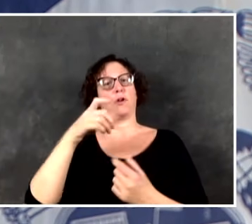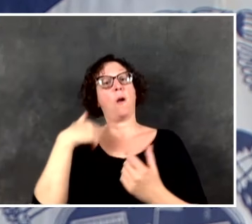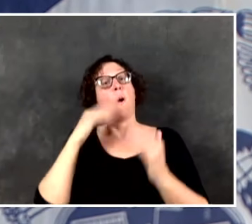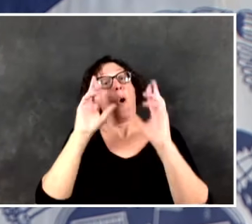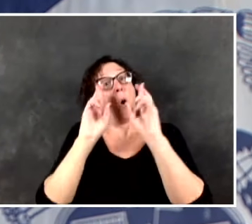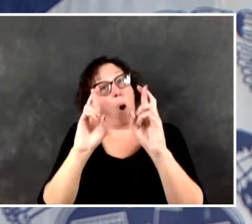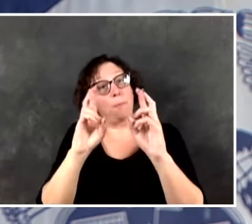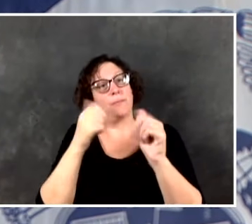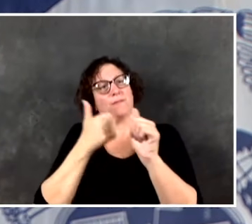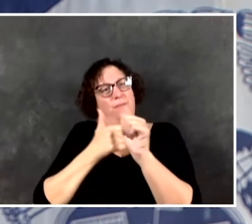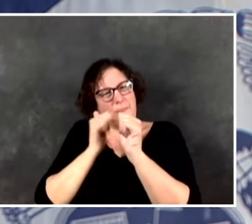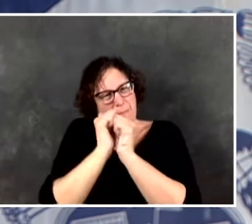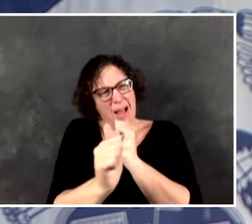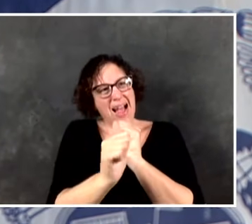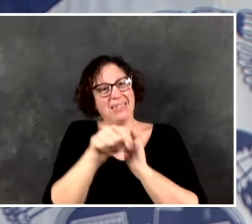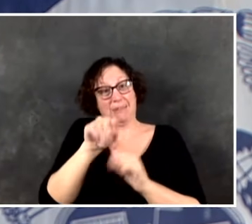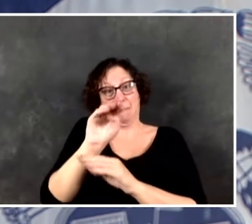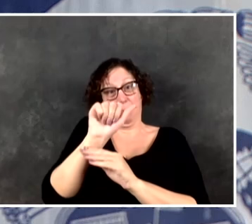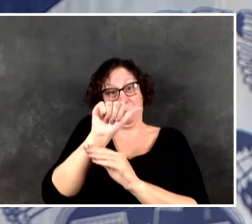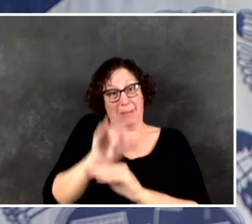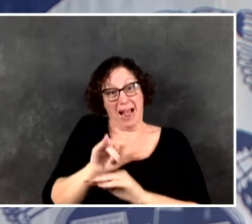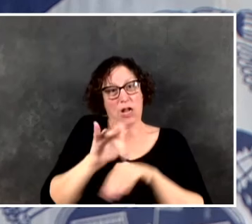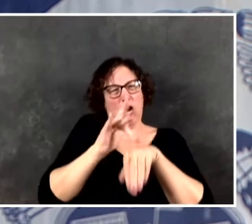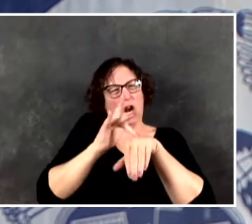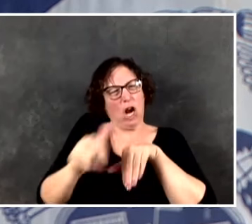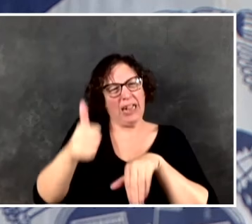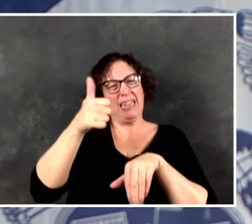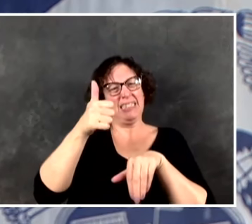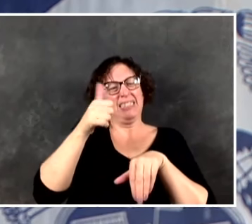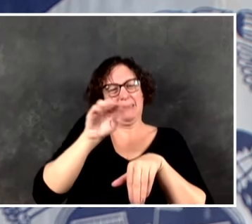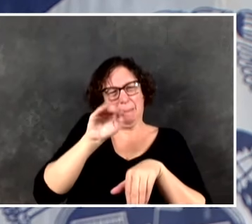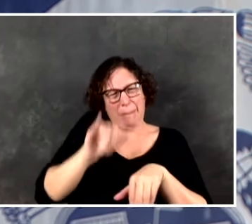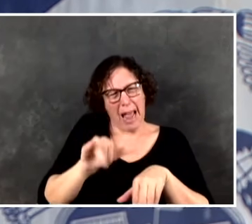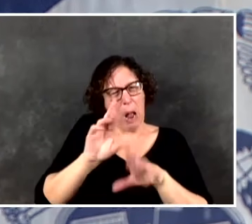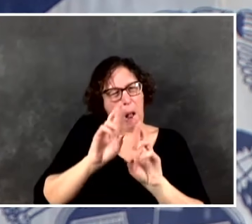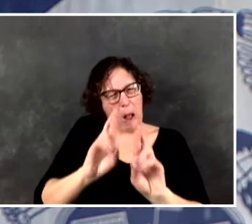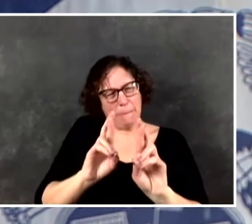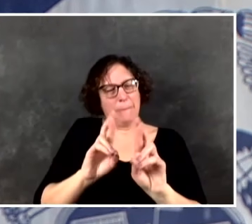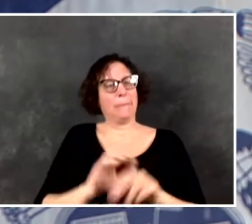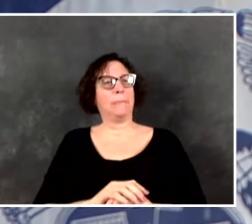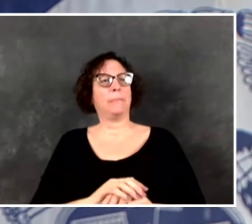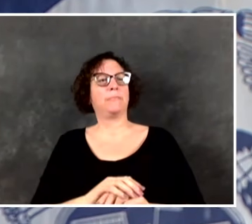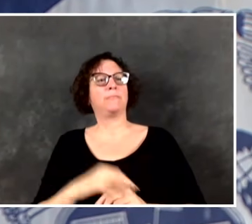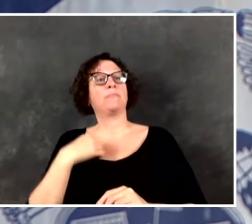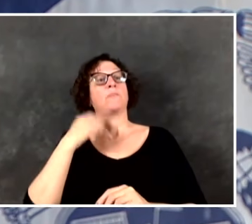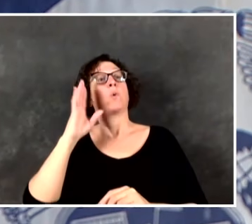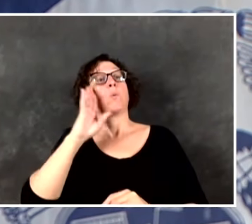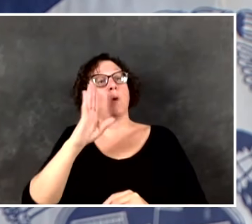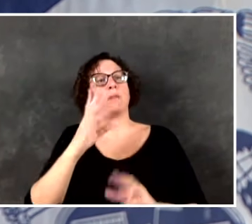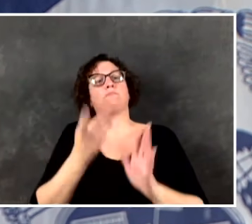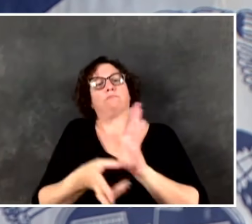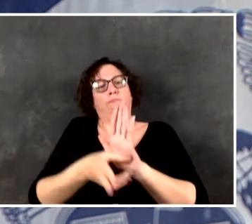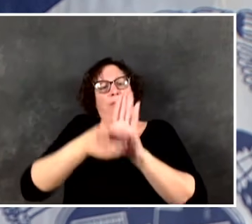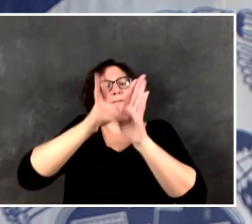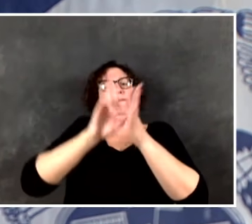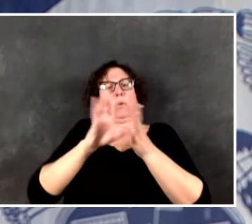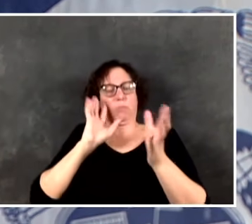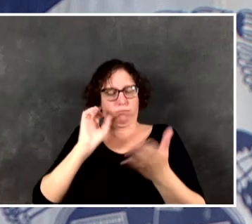LATE MAY. THAT COULD CO ME IN EARLY MAY. SO THAT'S WHERE I THINK THE FOCUS SHOULD BE. UTB E'WREO GI NG TO REVIEW EVERYTHING THAT